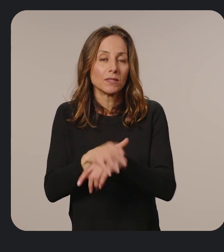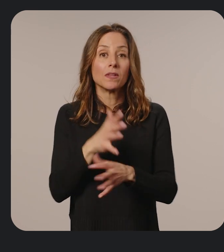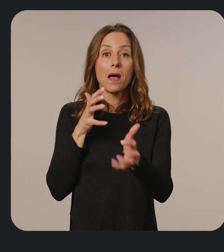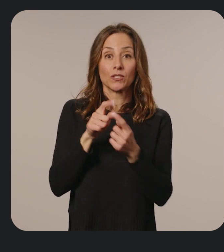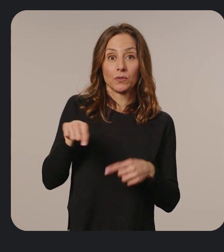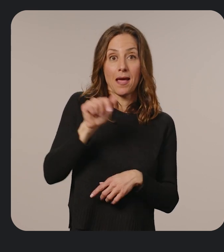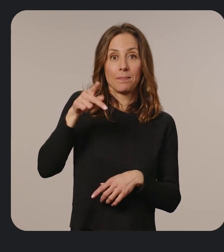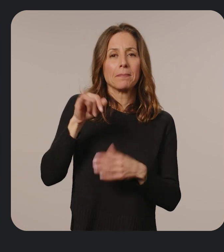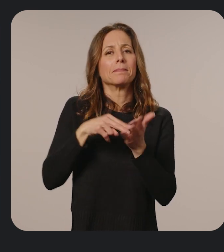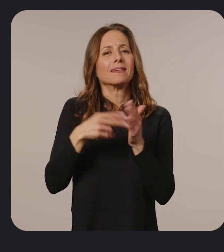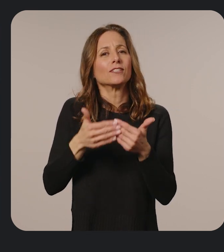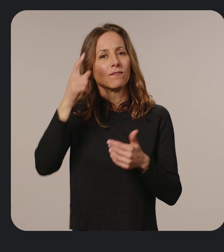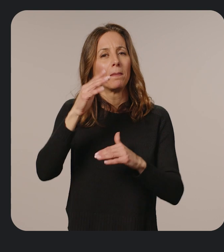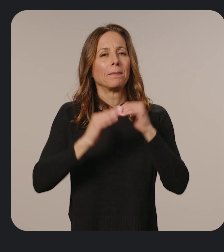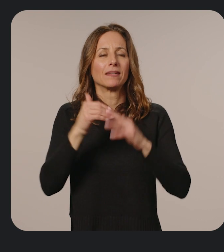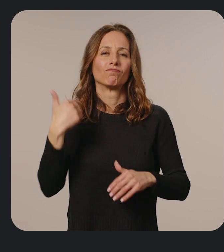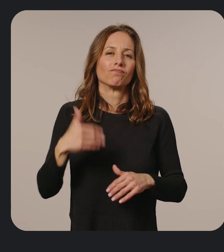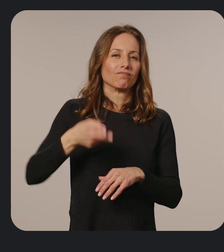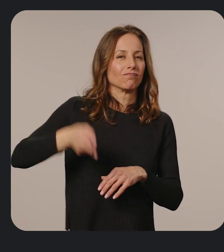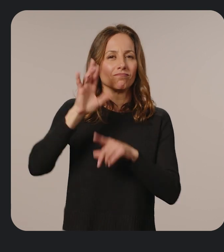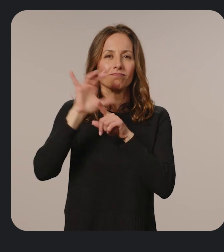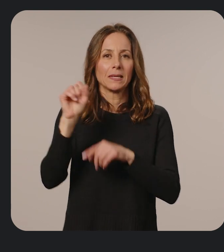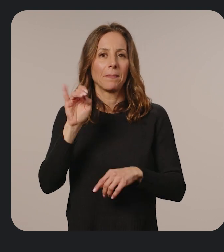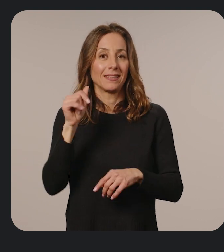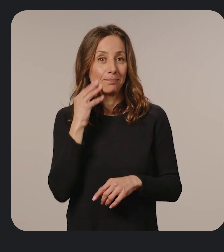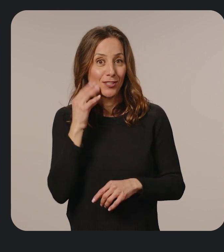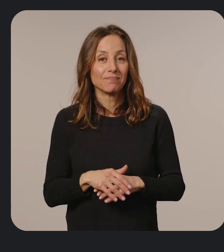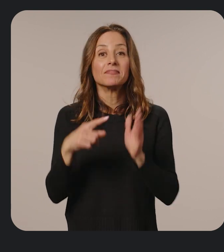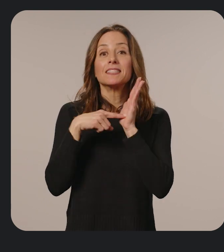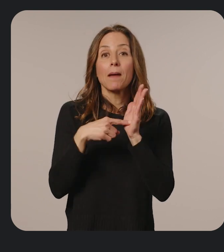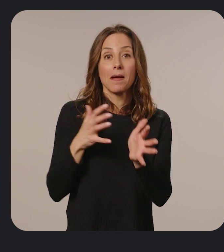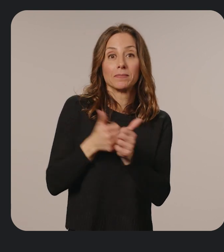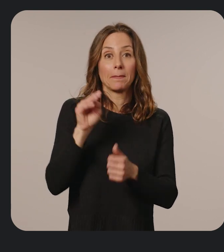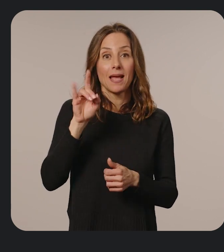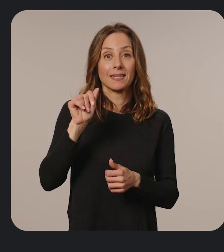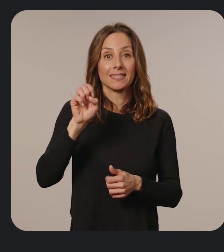and easier to use. Updates to these APIs make it easier for you to build rich media experiences.